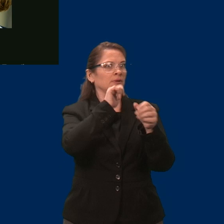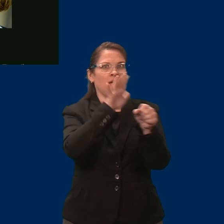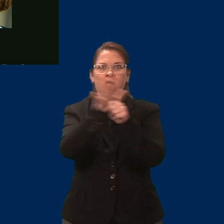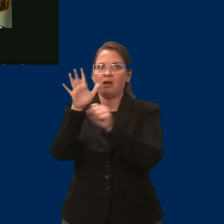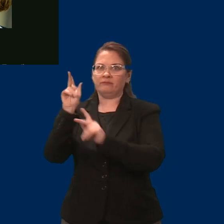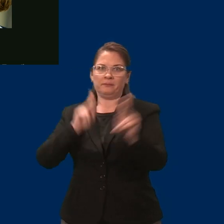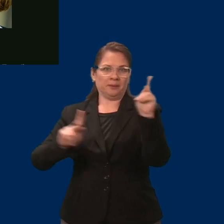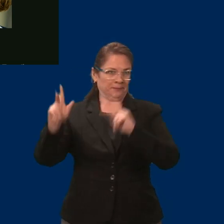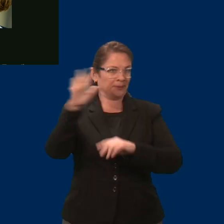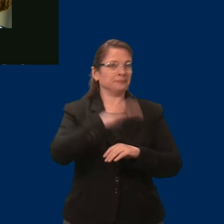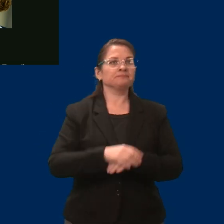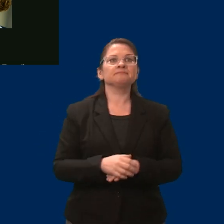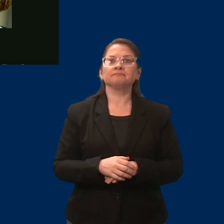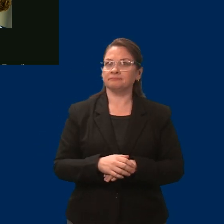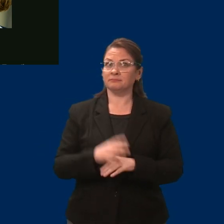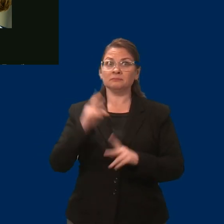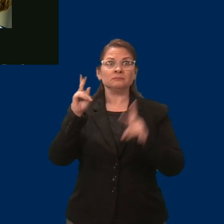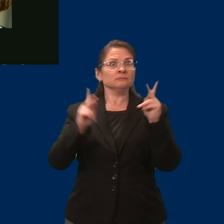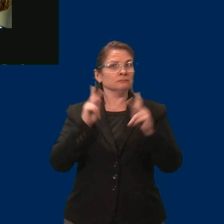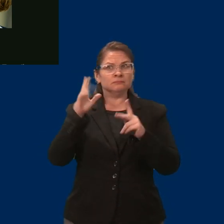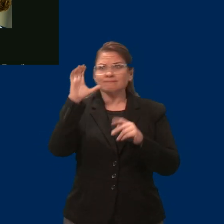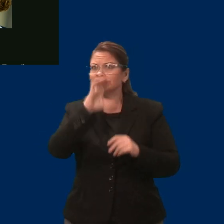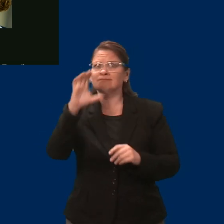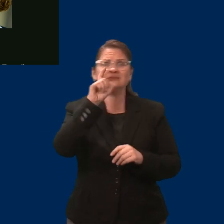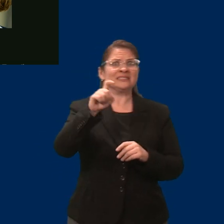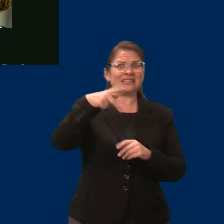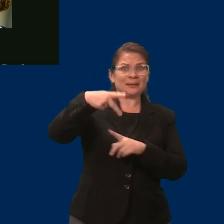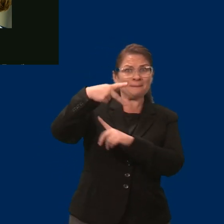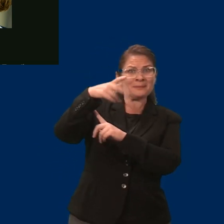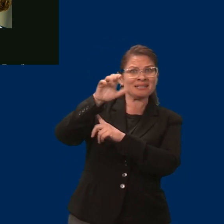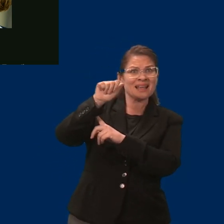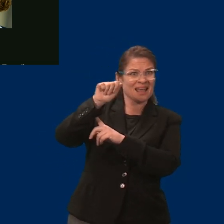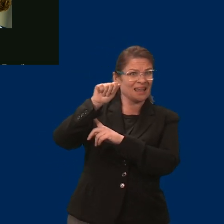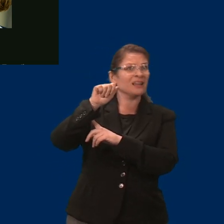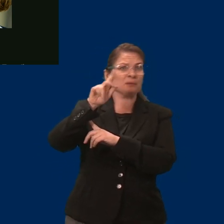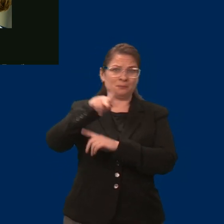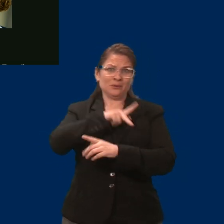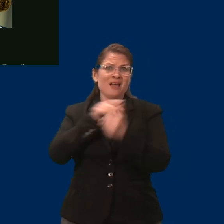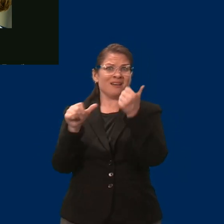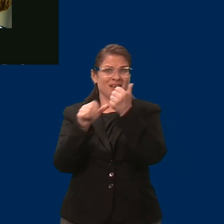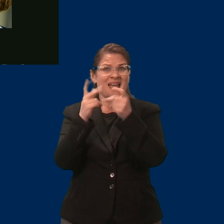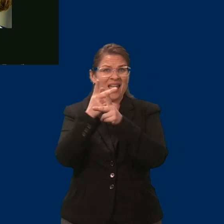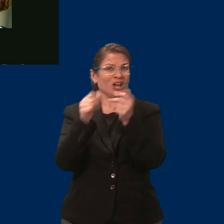workforce shortage crisis for several years. Today we are having a conversation based